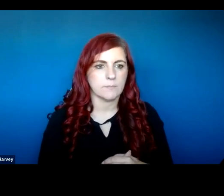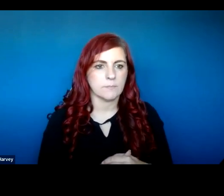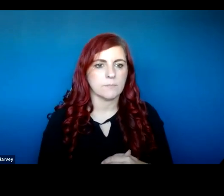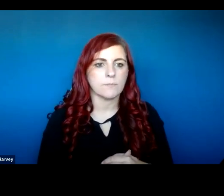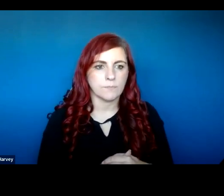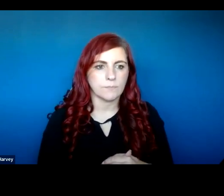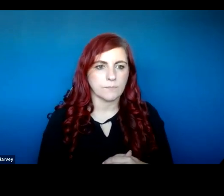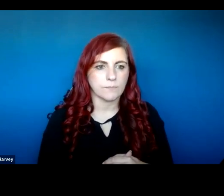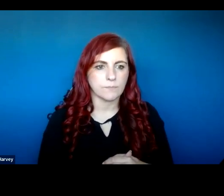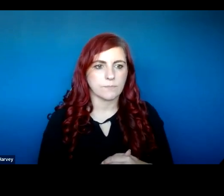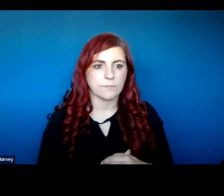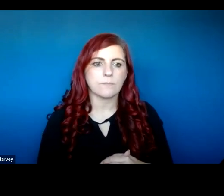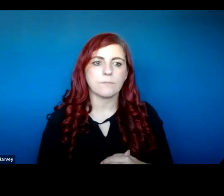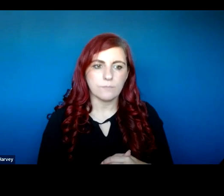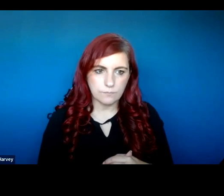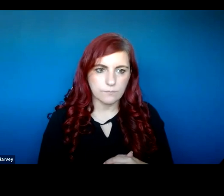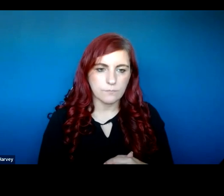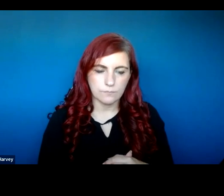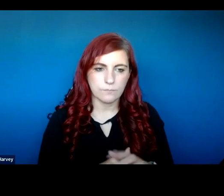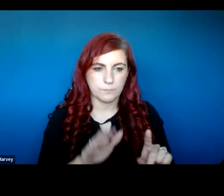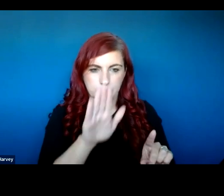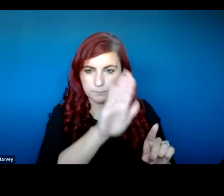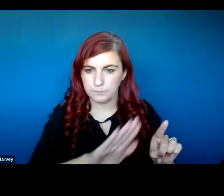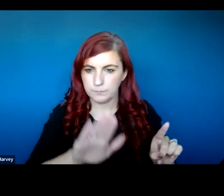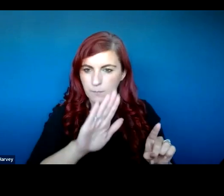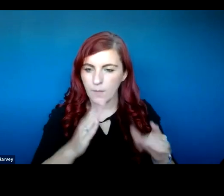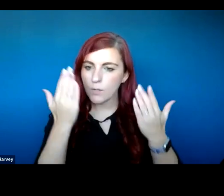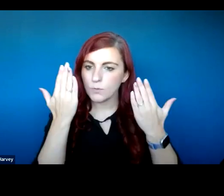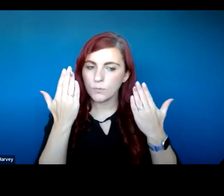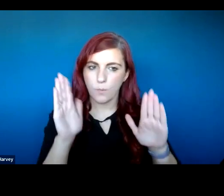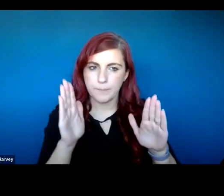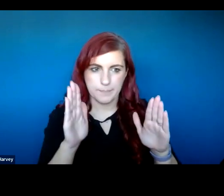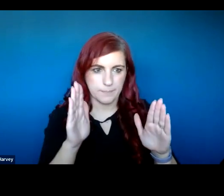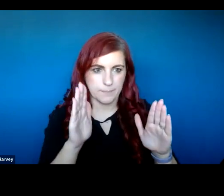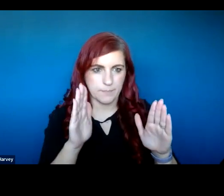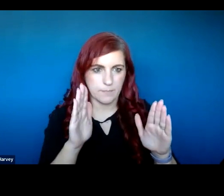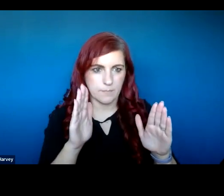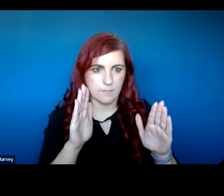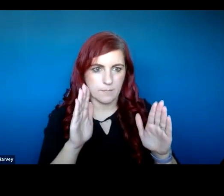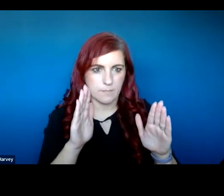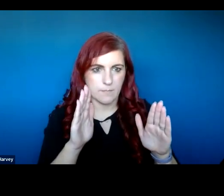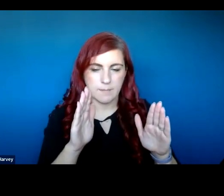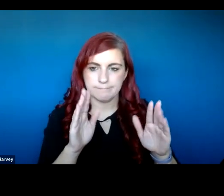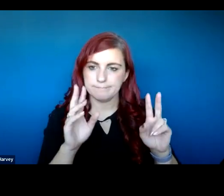This pie chart shows, analyses respondents by disability status.